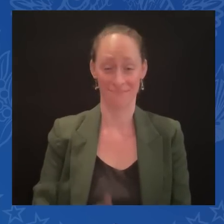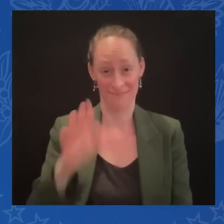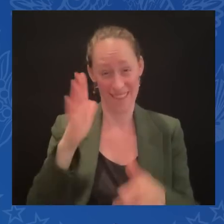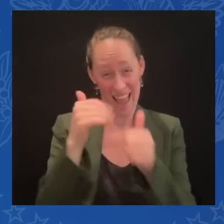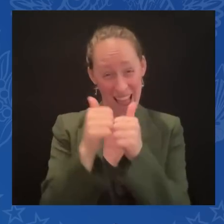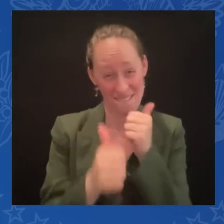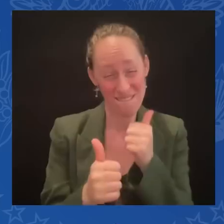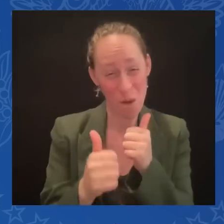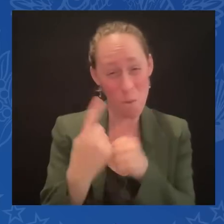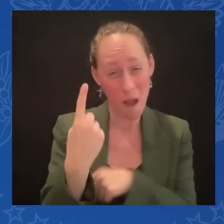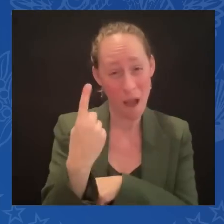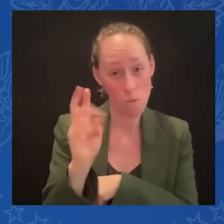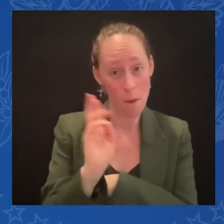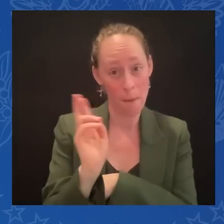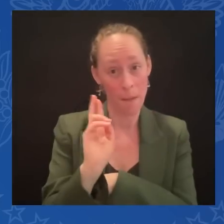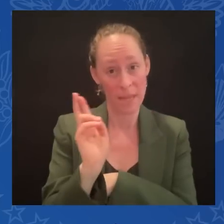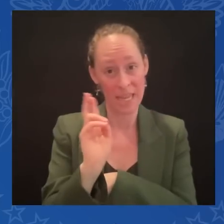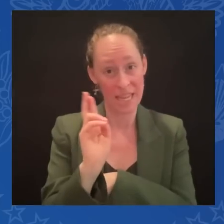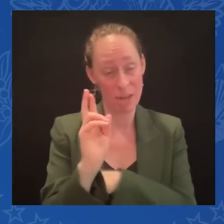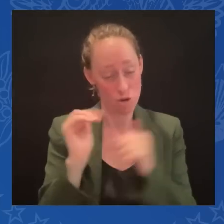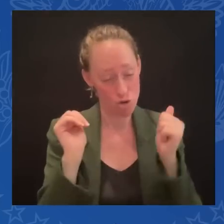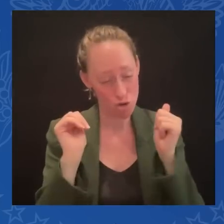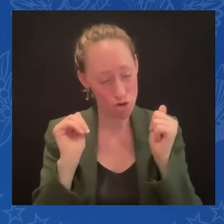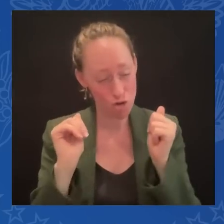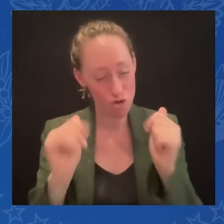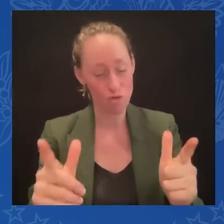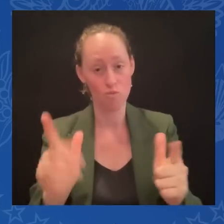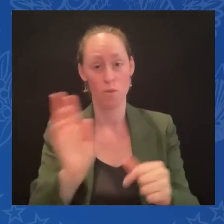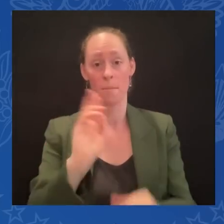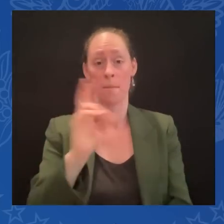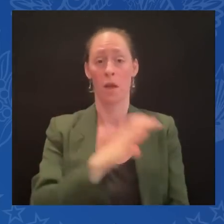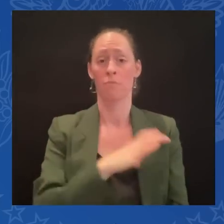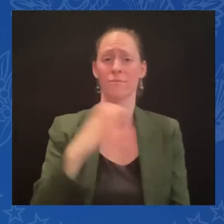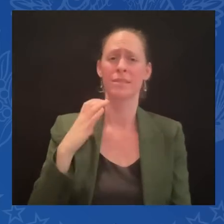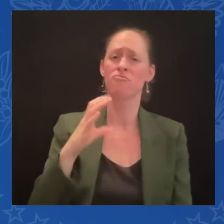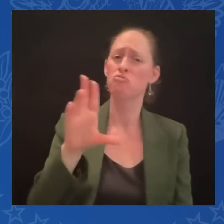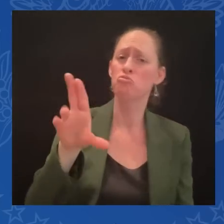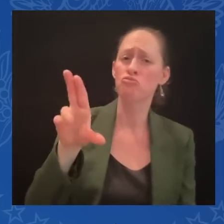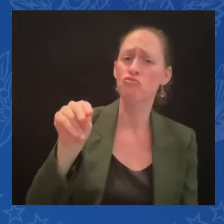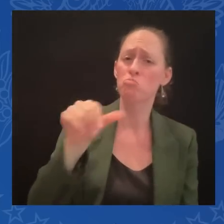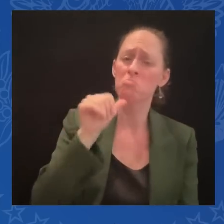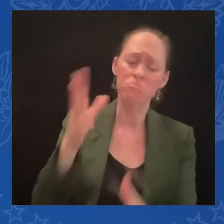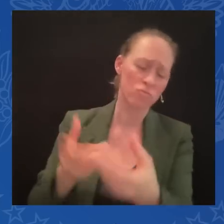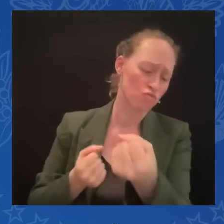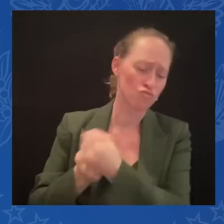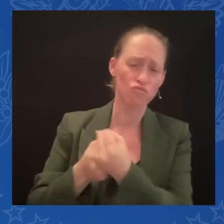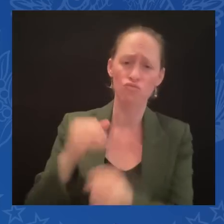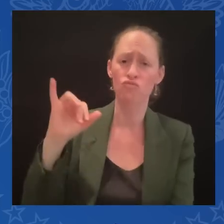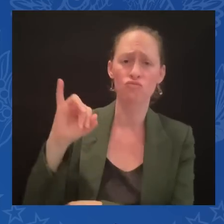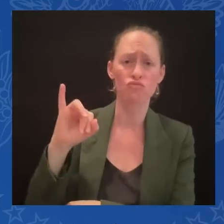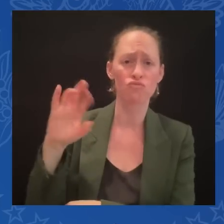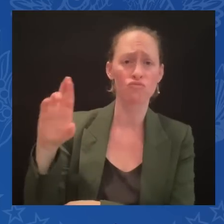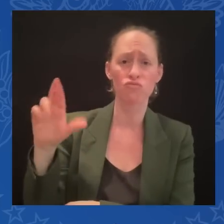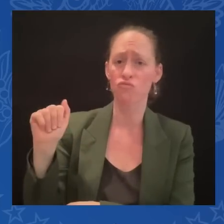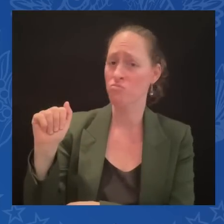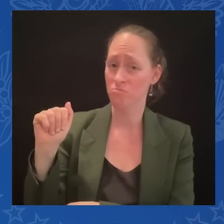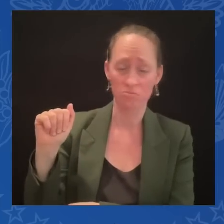voted against the Inflation Reduction Act. Every one. Every Republican member of the House in this state